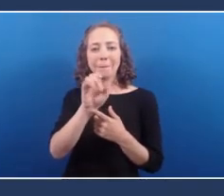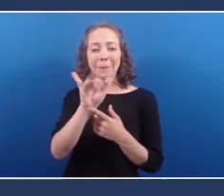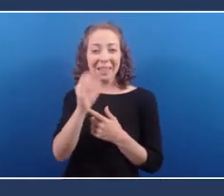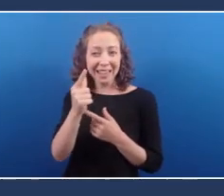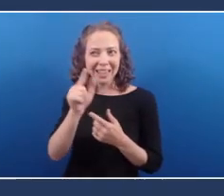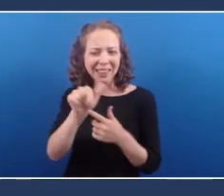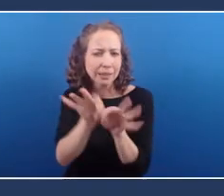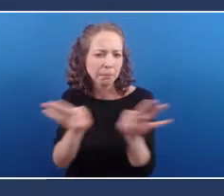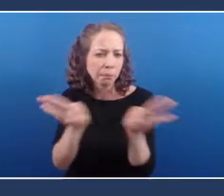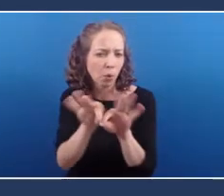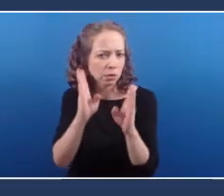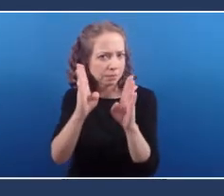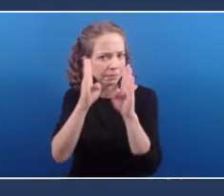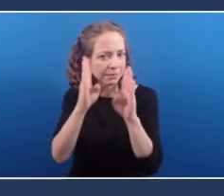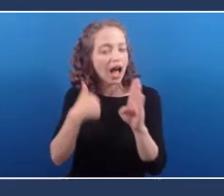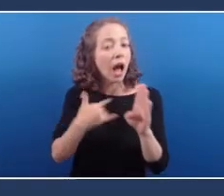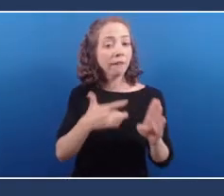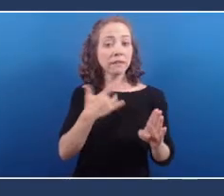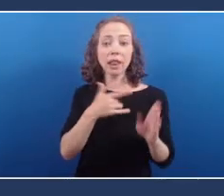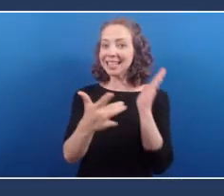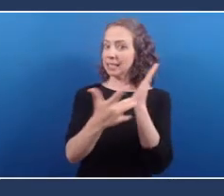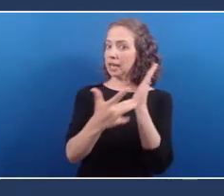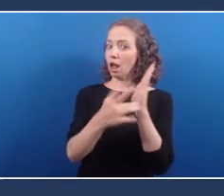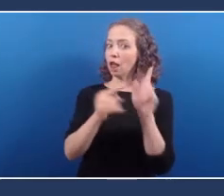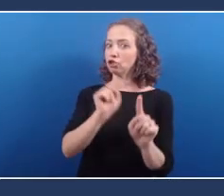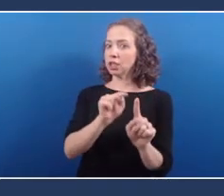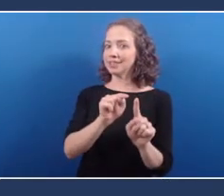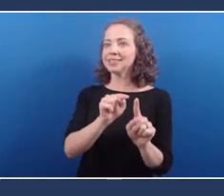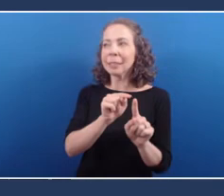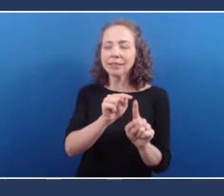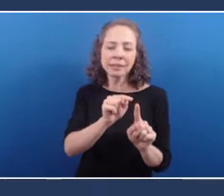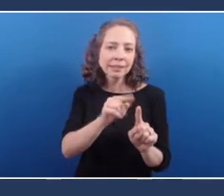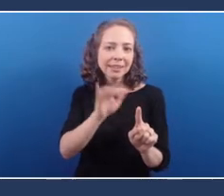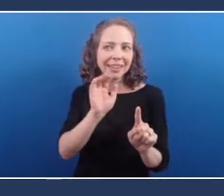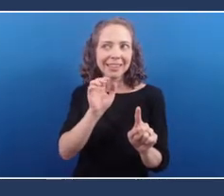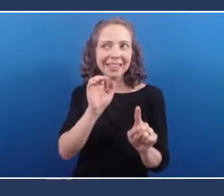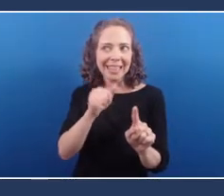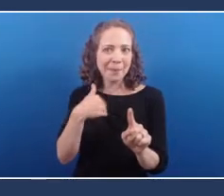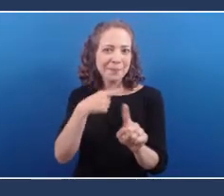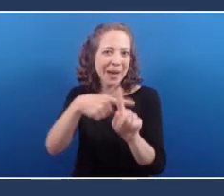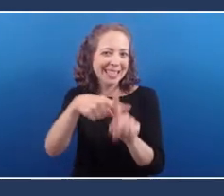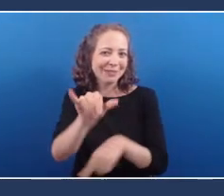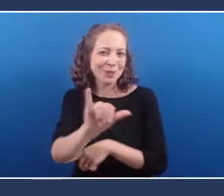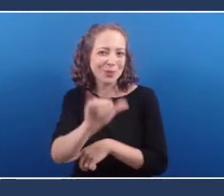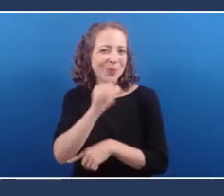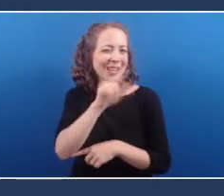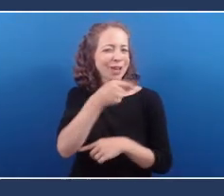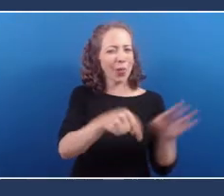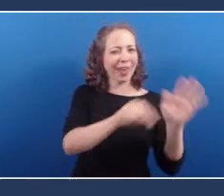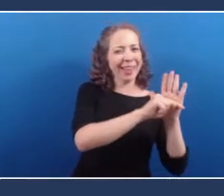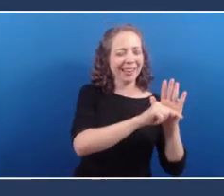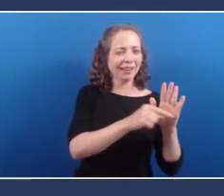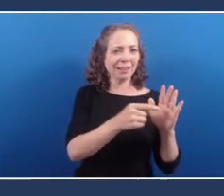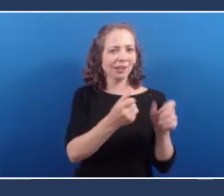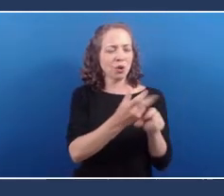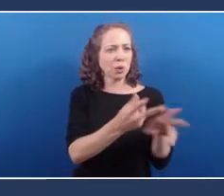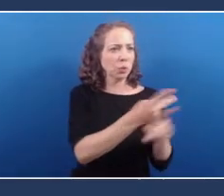and I like to think of apps as apps for wellness advocates. So, let’s look at a little bit of the Microsoft technology that